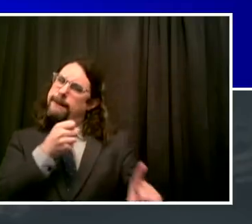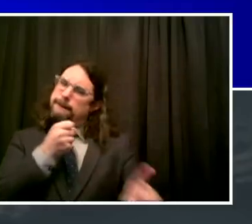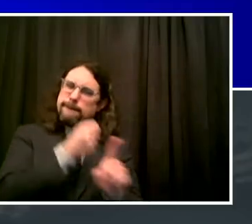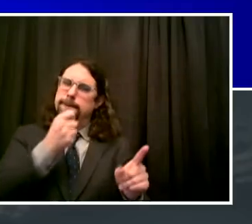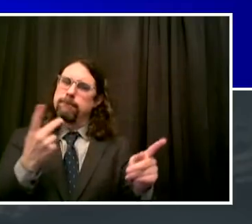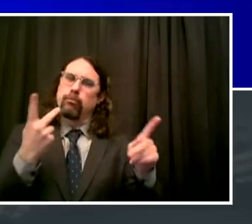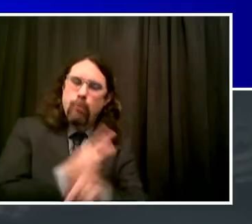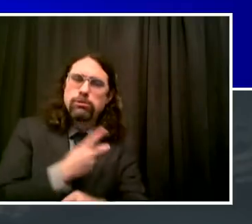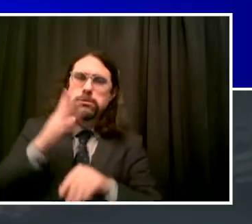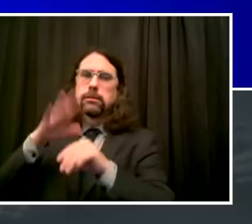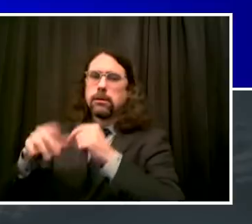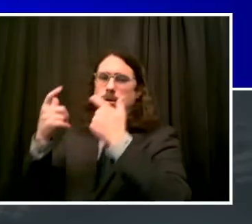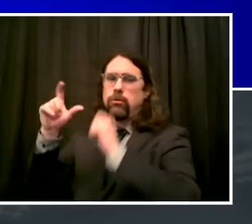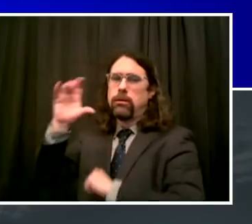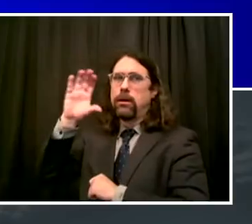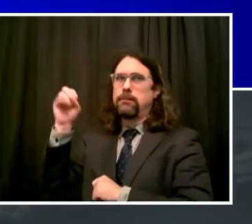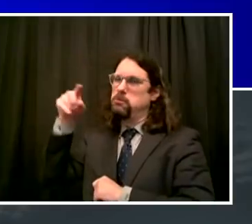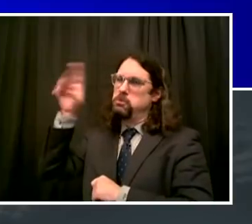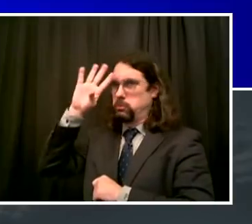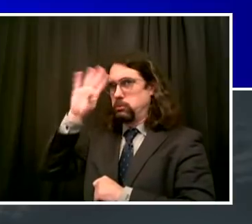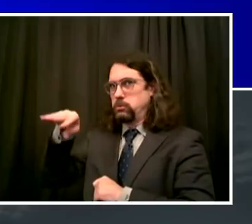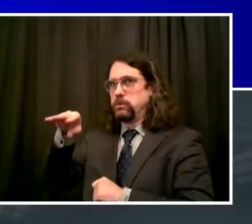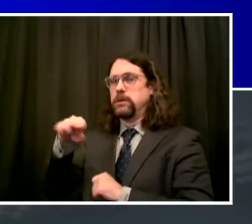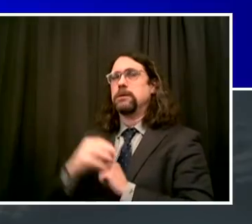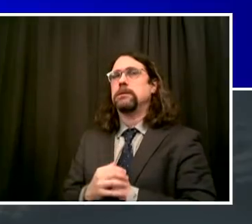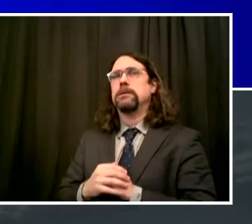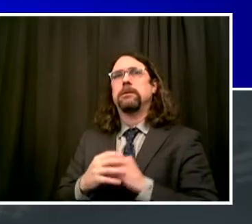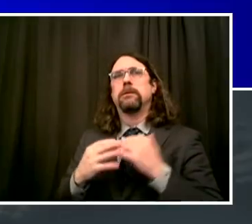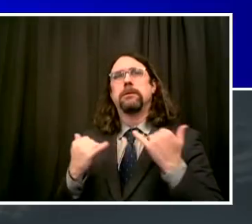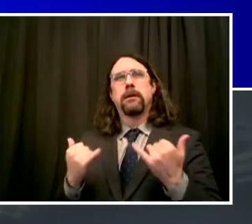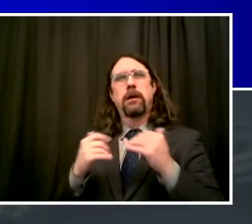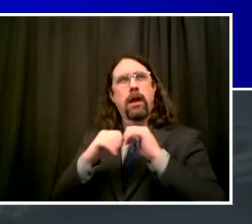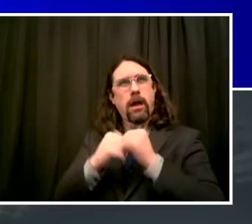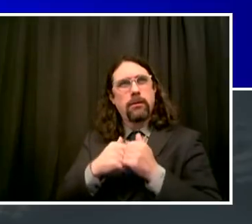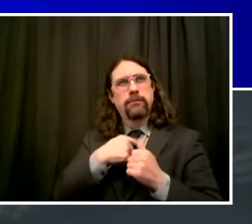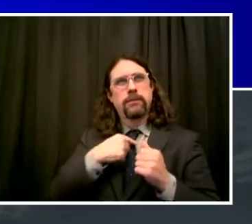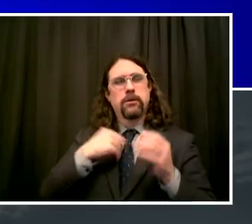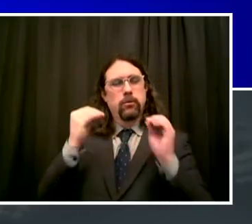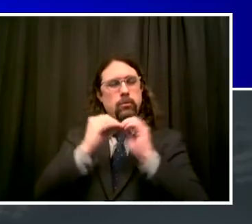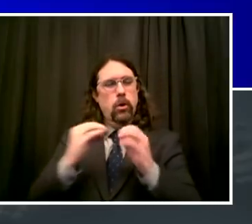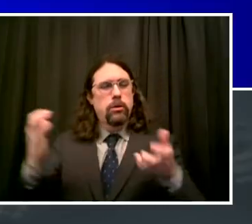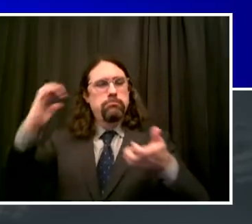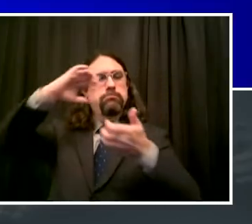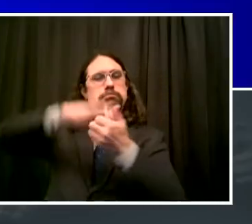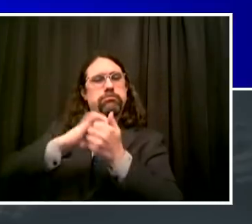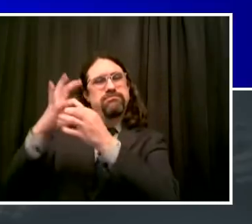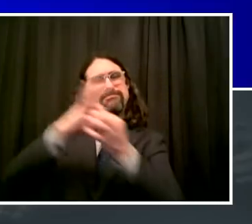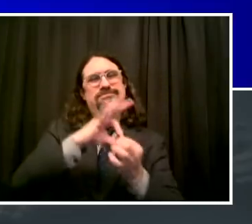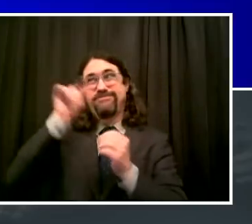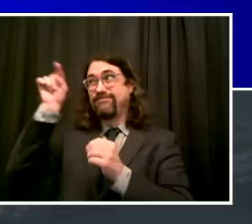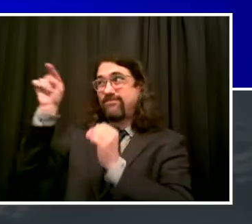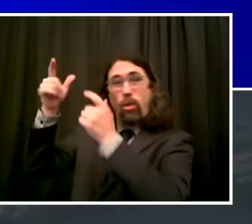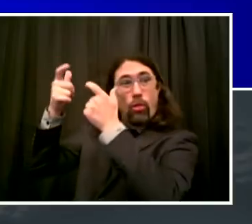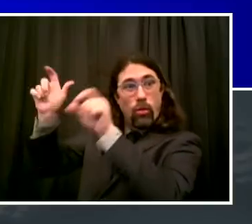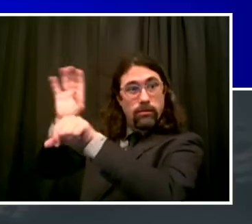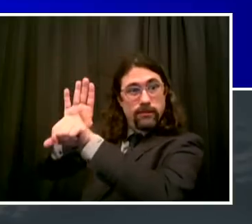THEY UNDERSTOOD SMALL BUSINESS WAS HURTING A LOT ORME ANTH L GE INS D SMA BS BCRIA TRE RY. TWE AEA IN VET L SE TO PATRONIZE SMALL